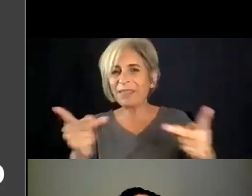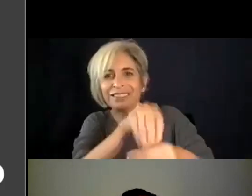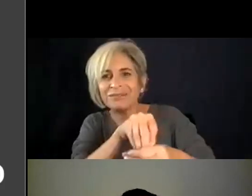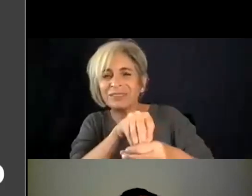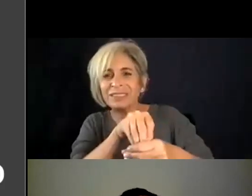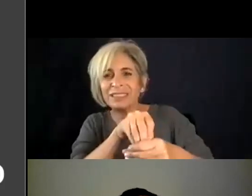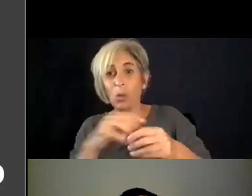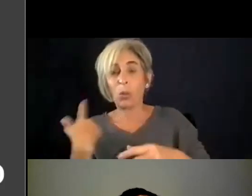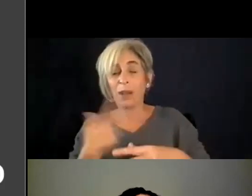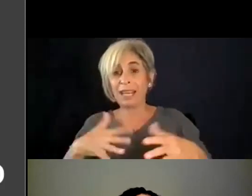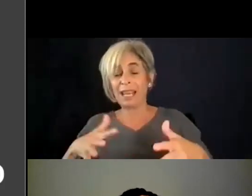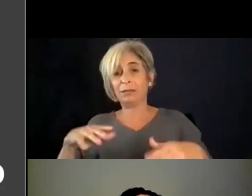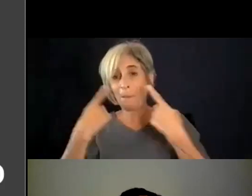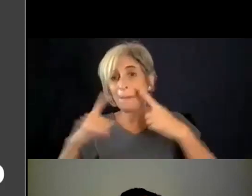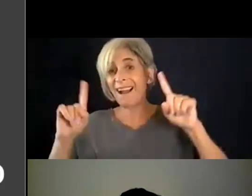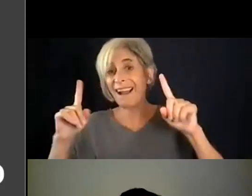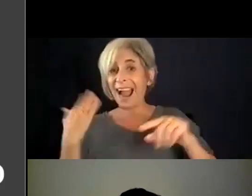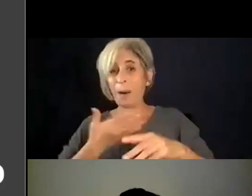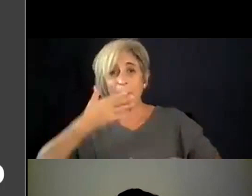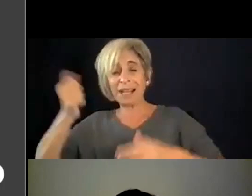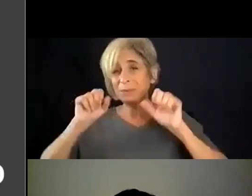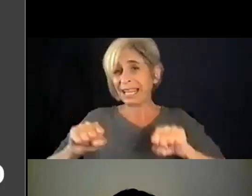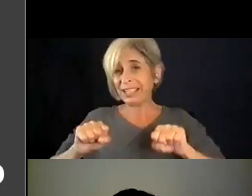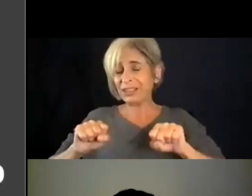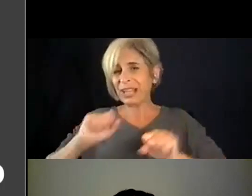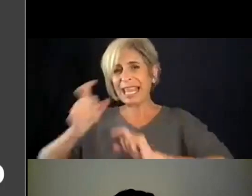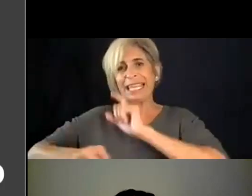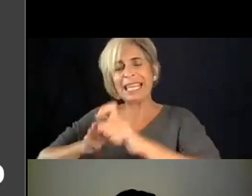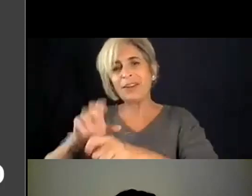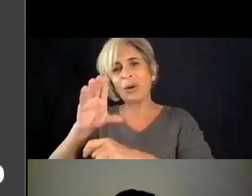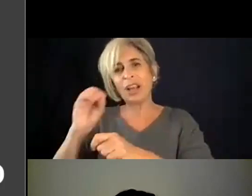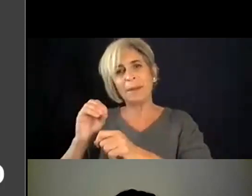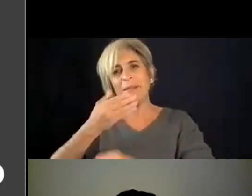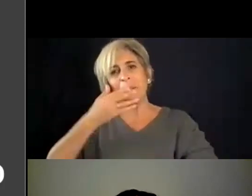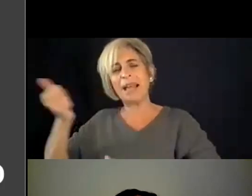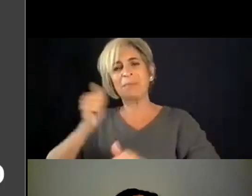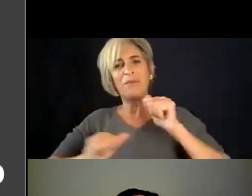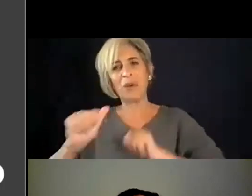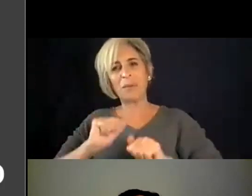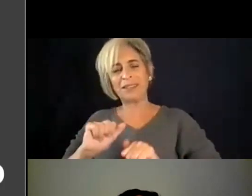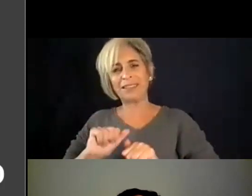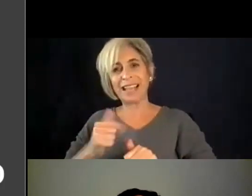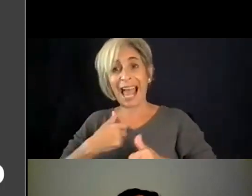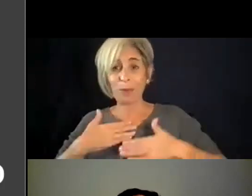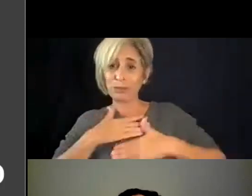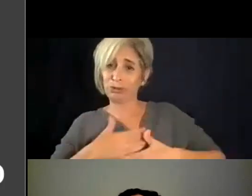our full potential, but contribute positively to our company's overall performance. I would appreciate the opportunity to